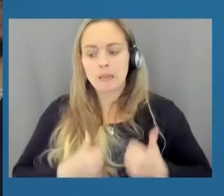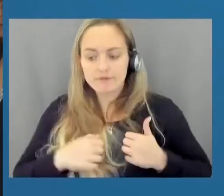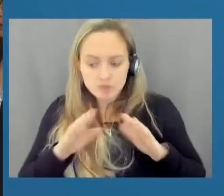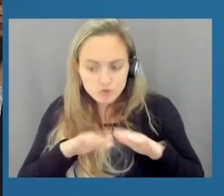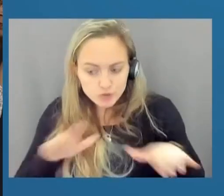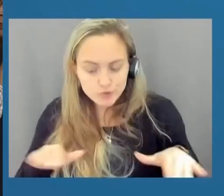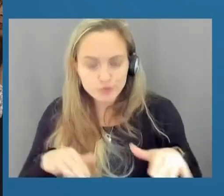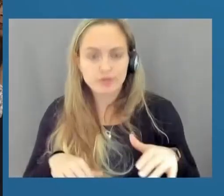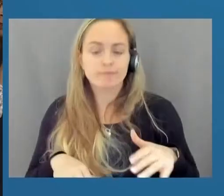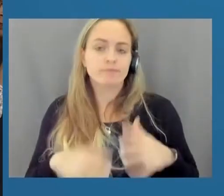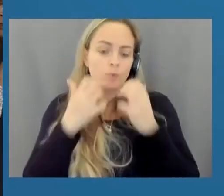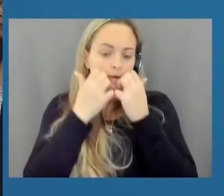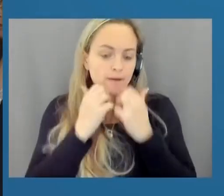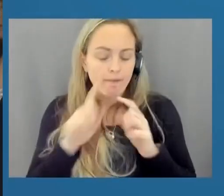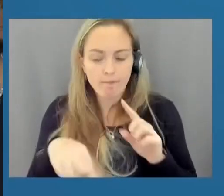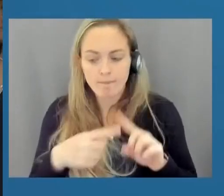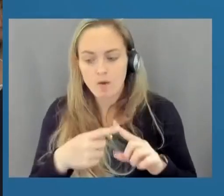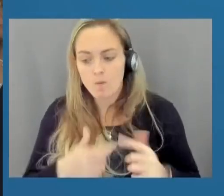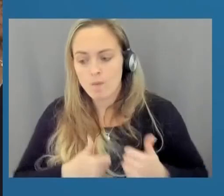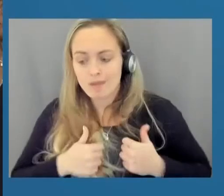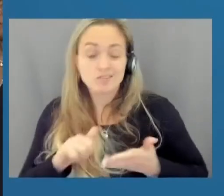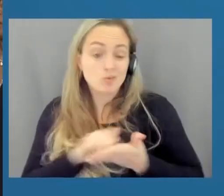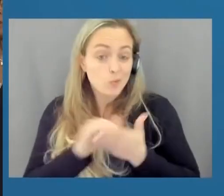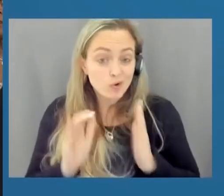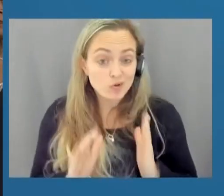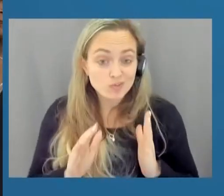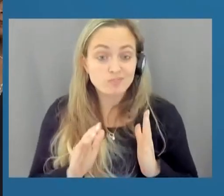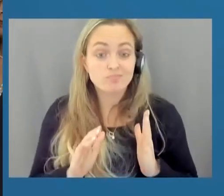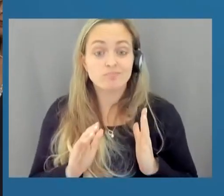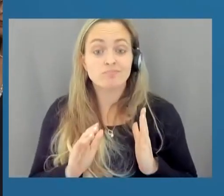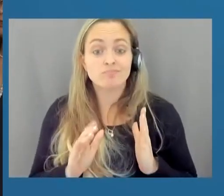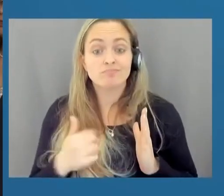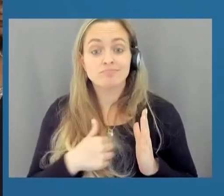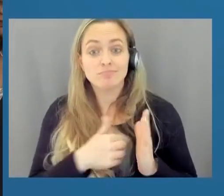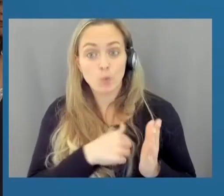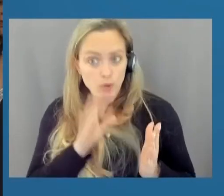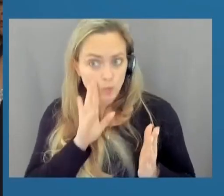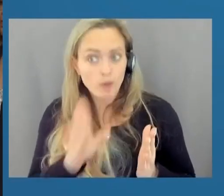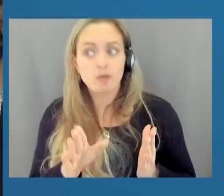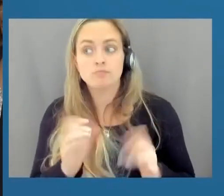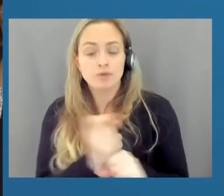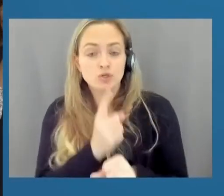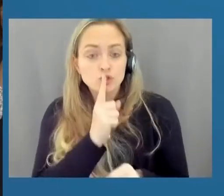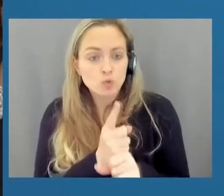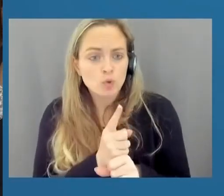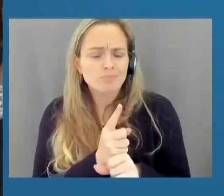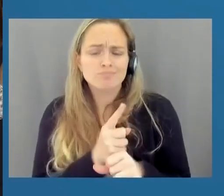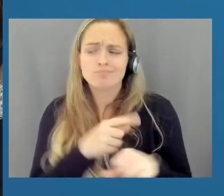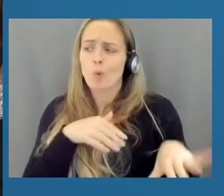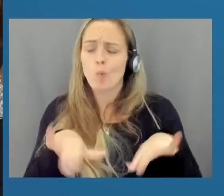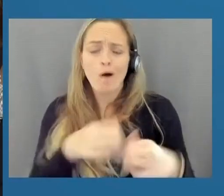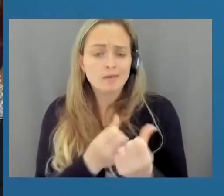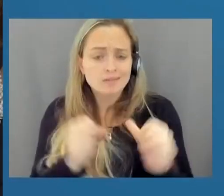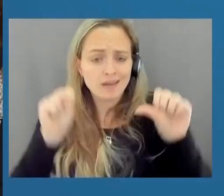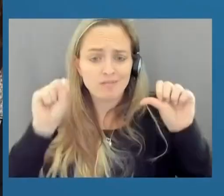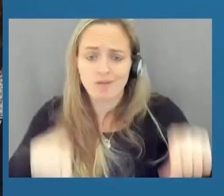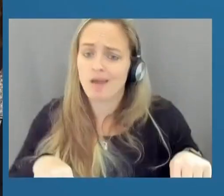We care about lives of New Yorkers and that we will ensure that they can walk these streets in a safe manner and not have to